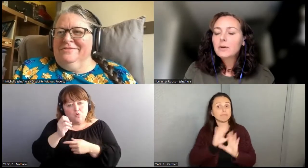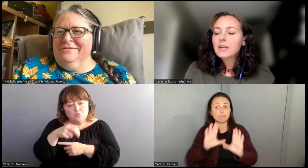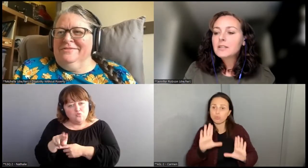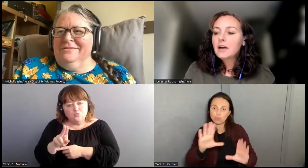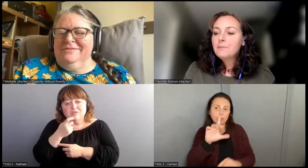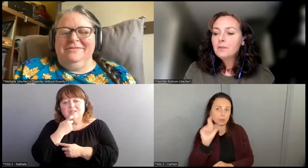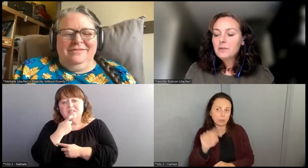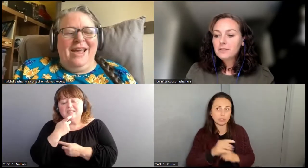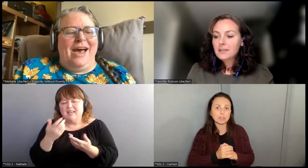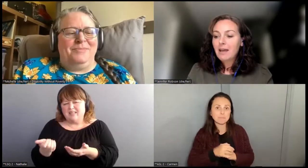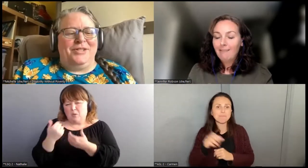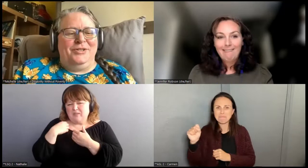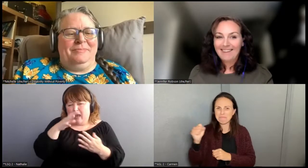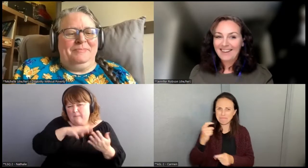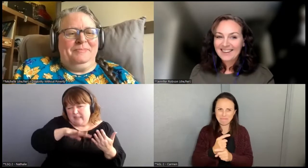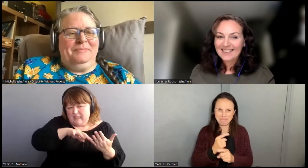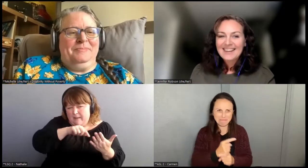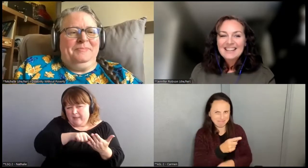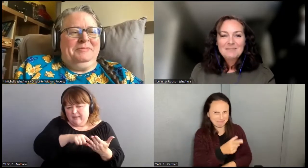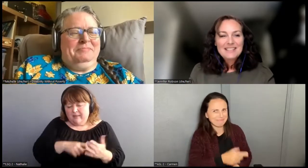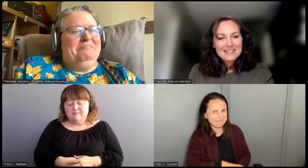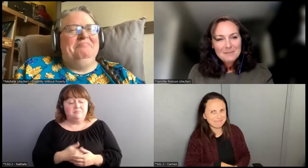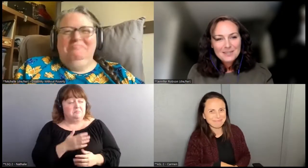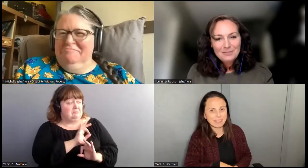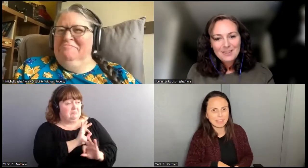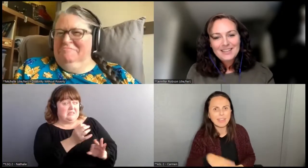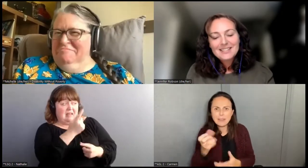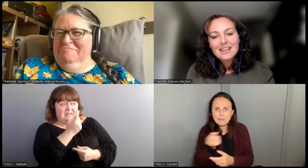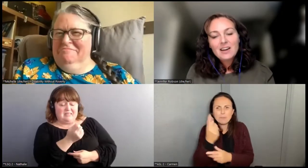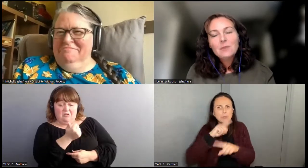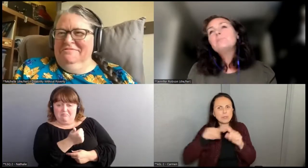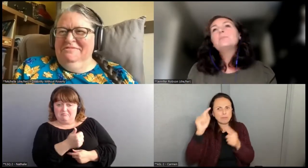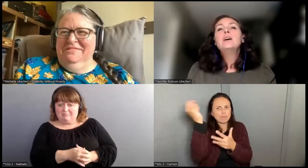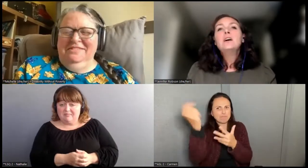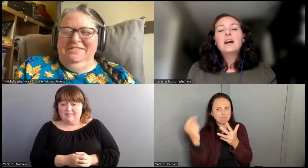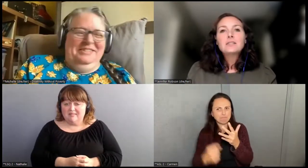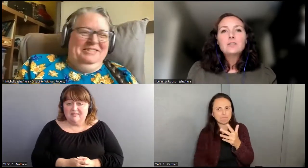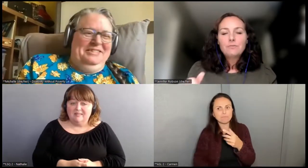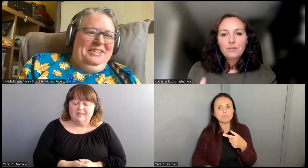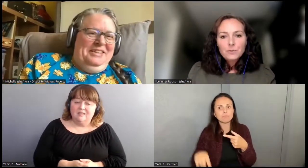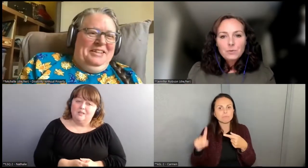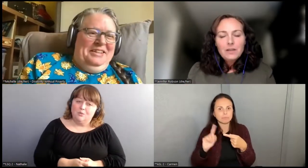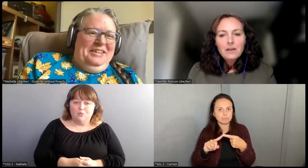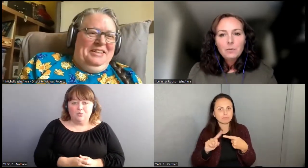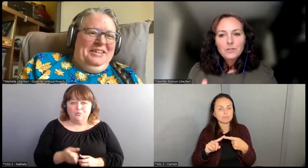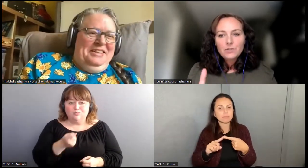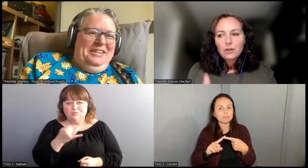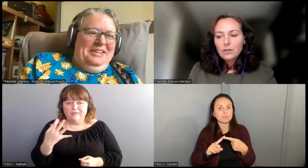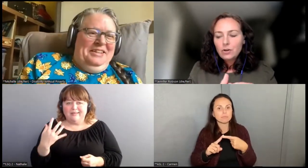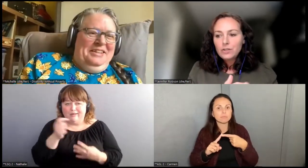I'M GOING TO SAY A COUPLE OF DIFFERENT THINGS. THE FIRST WOULD BE I WOULD STRONGLY ENCOURAGE